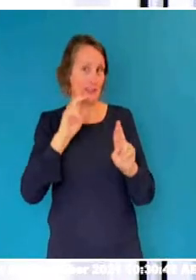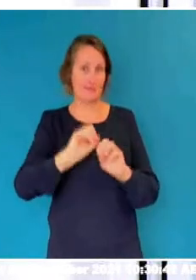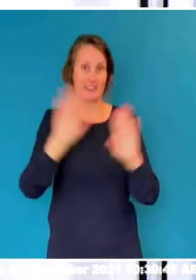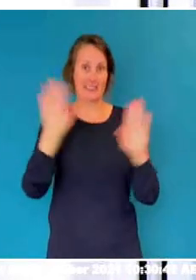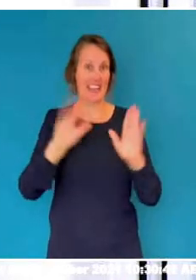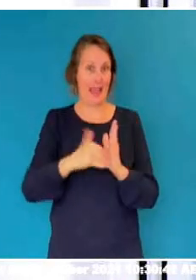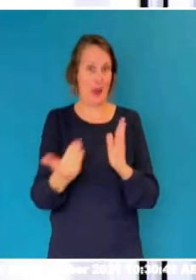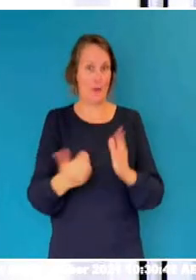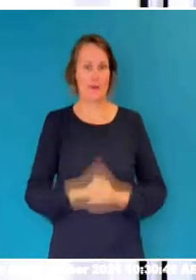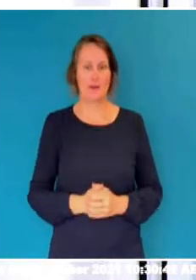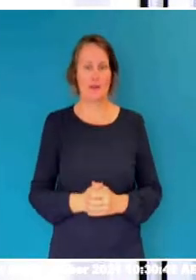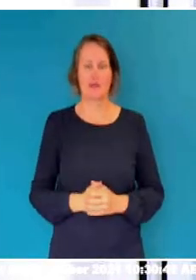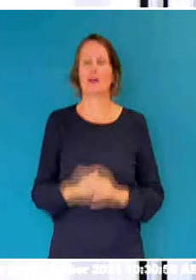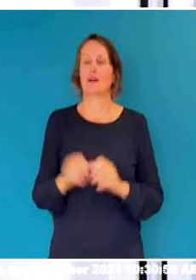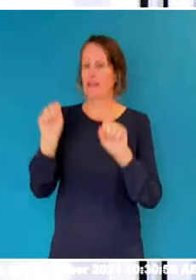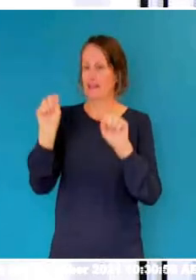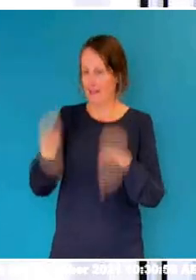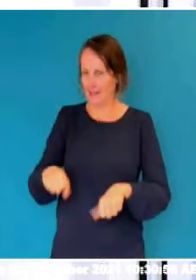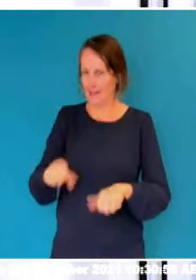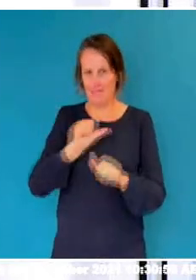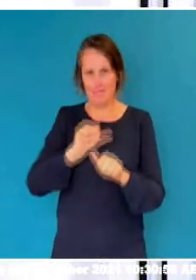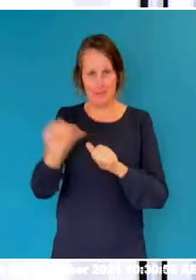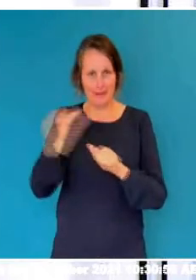It's much better from this end.